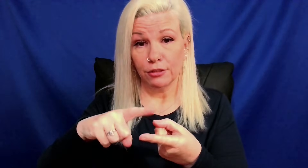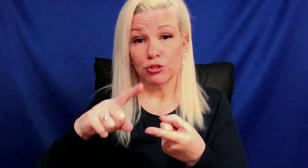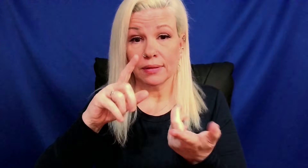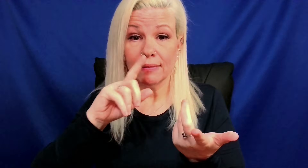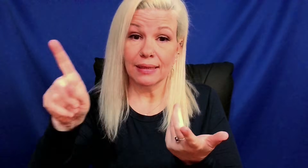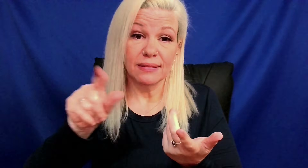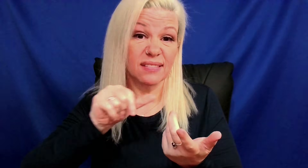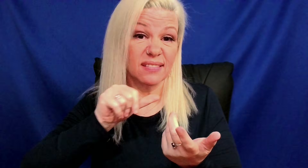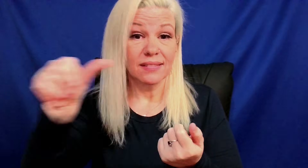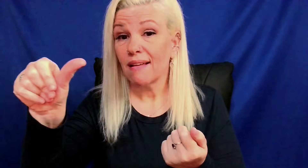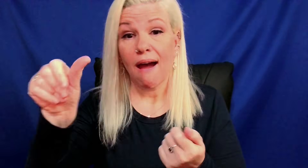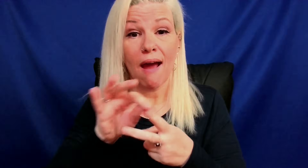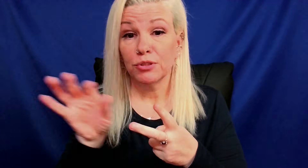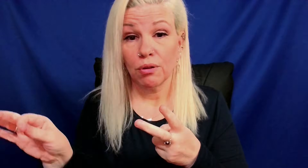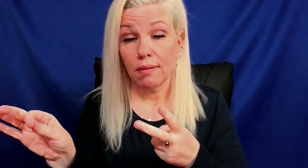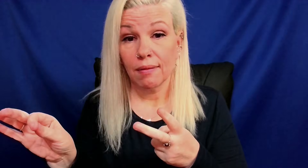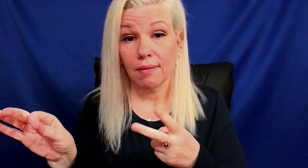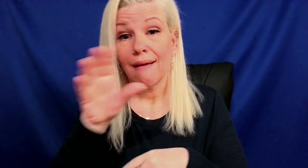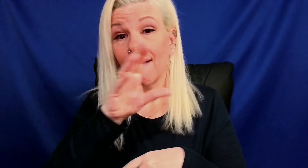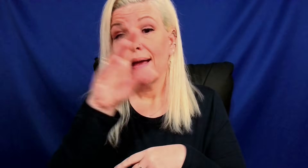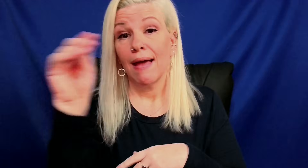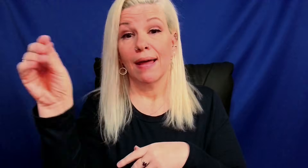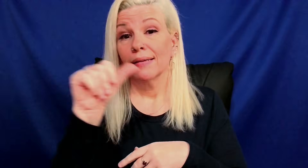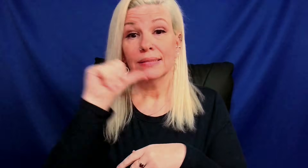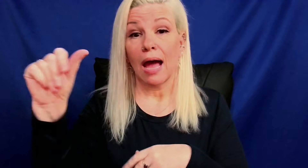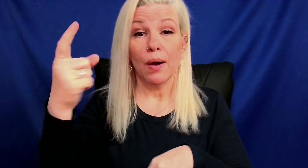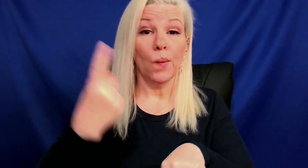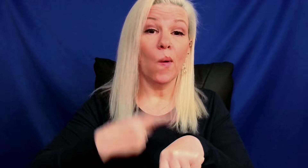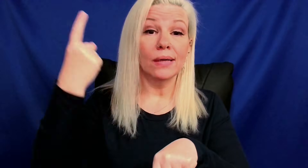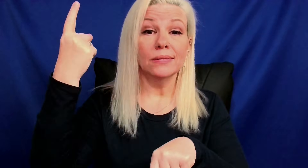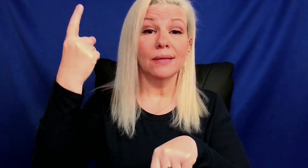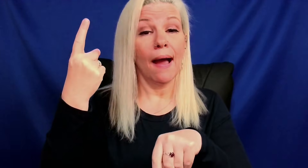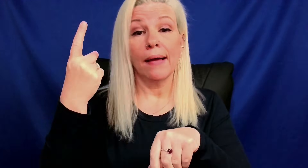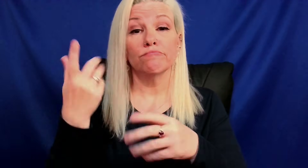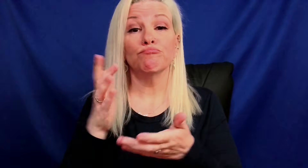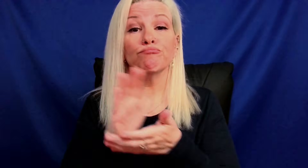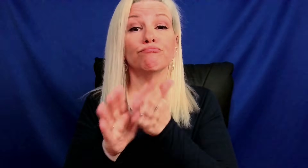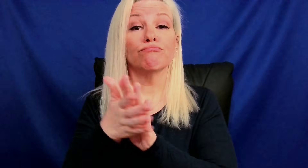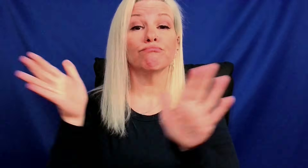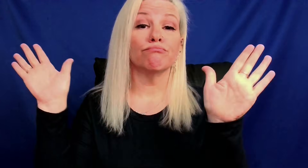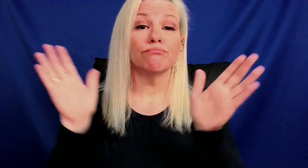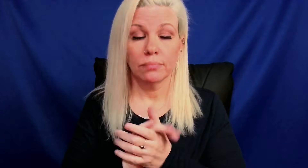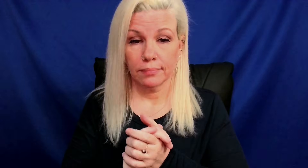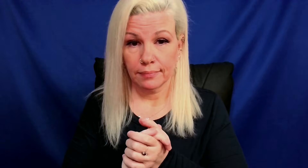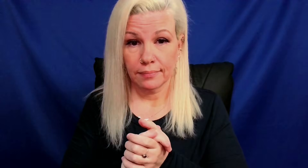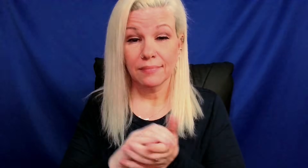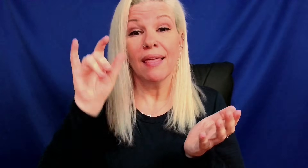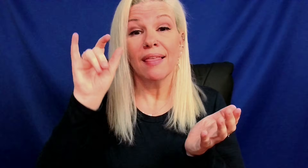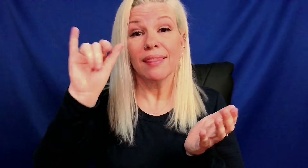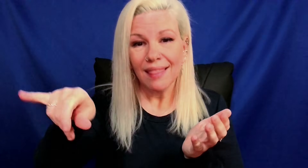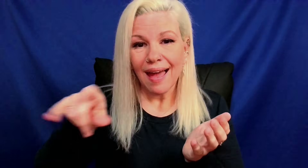and is not a one time effort. It is required throughout the life of the exam.